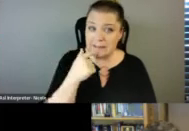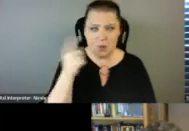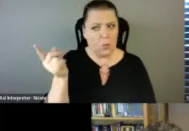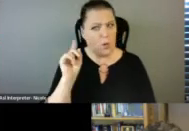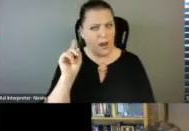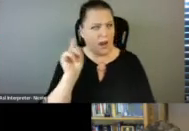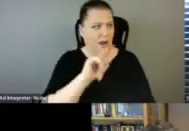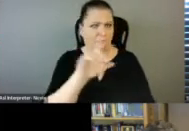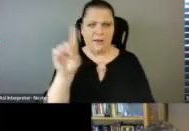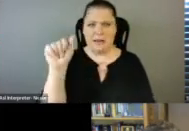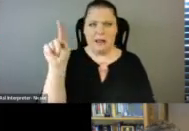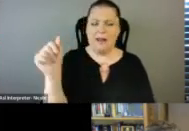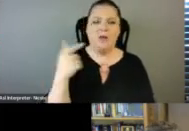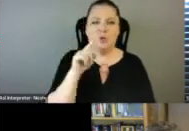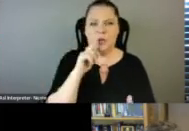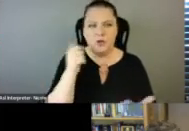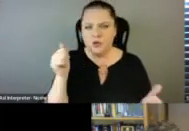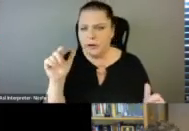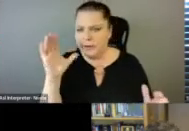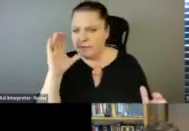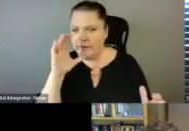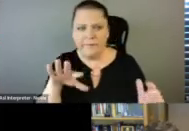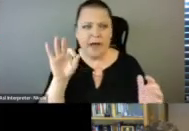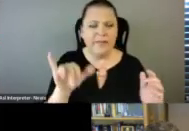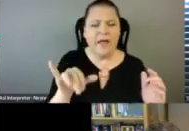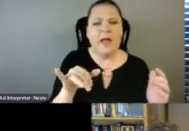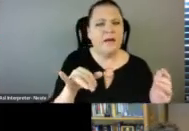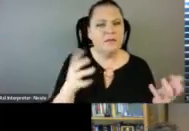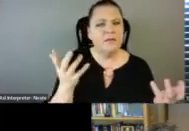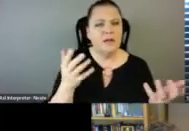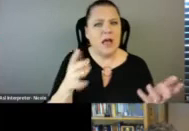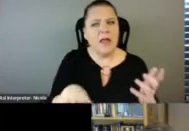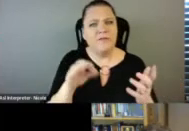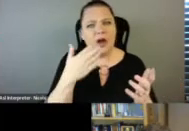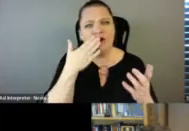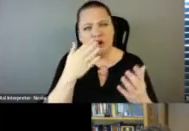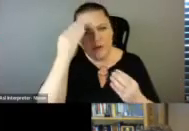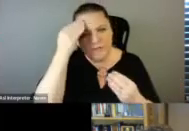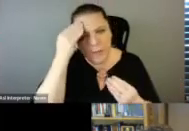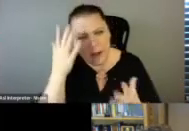really, we're kind of trying to find that, and to find really good, reliable information and